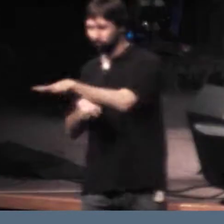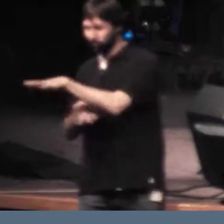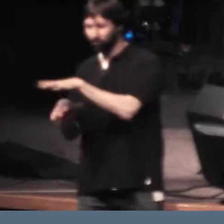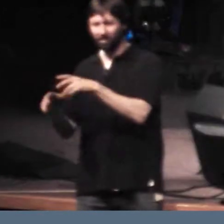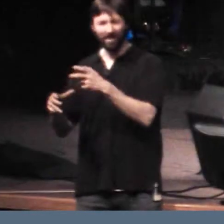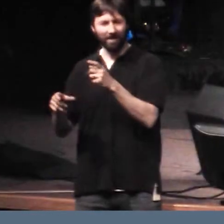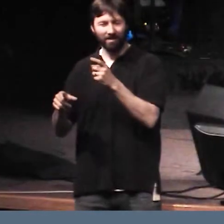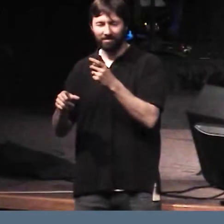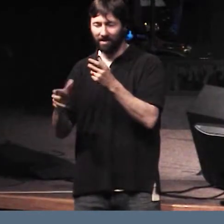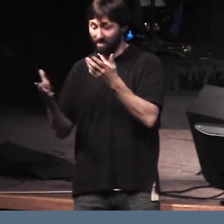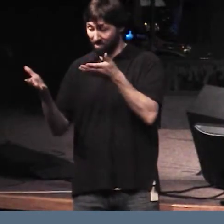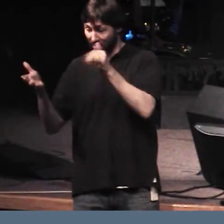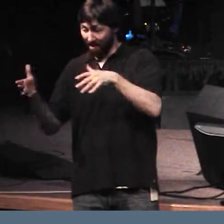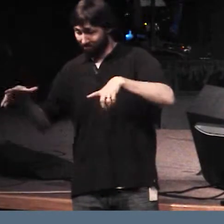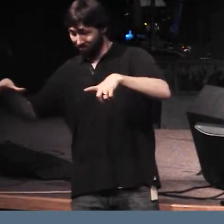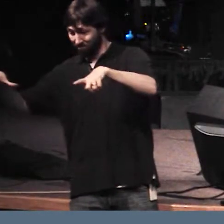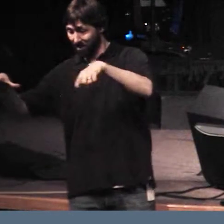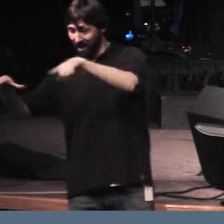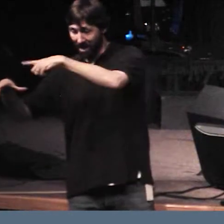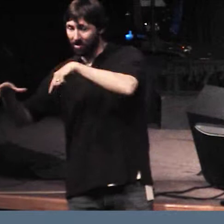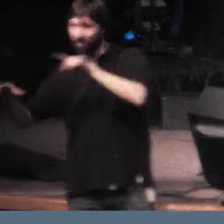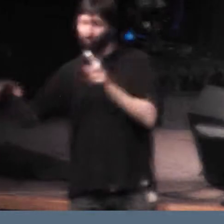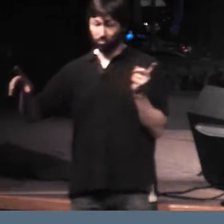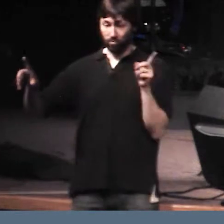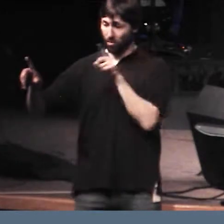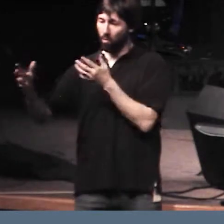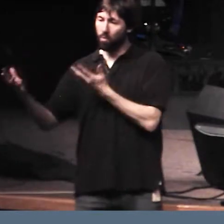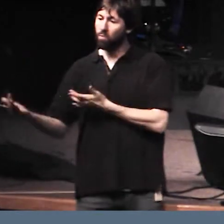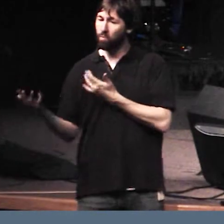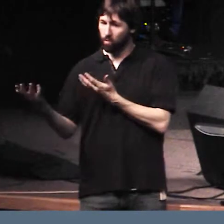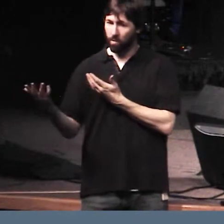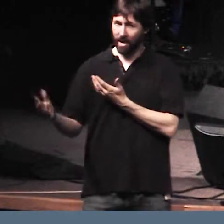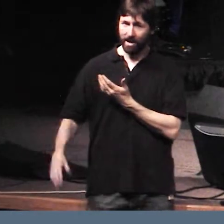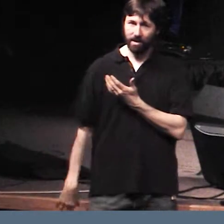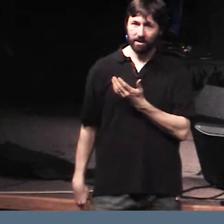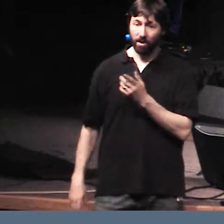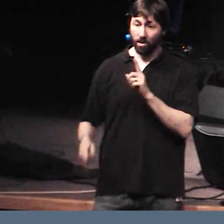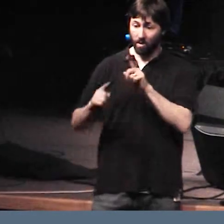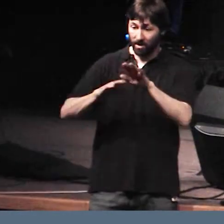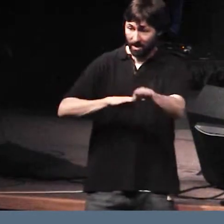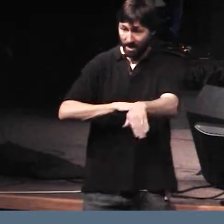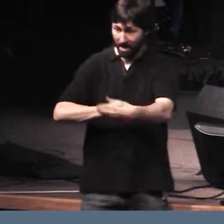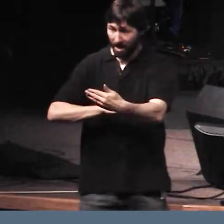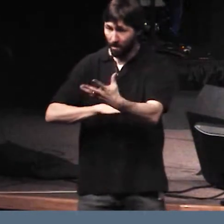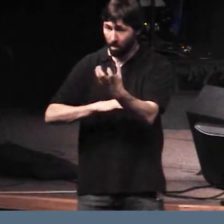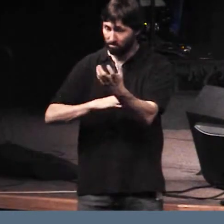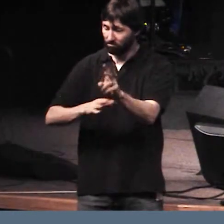and there on the threshing floor you need to go and you need to wait and here's what I want you to do when it becomes nightfall I want you to lay down at Boaz's